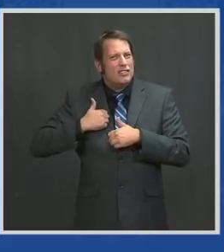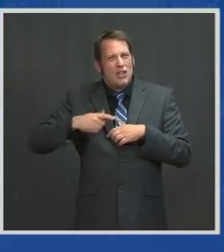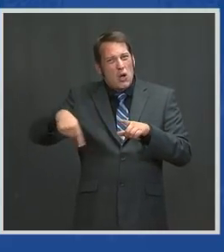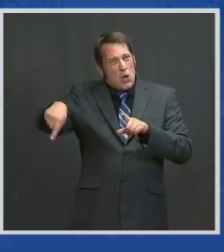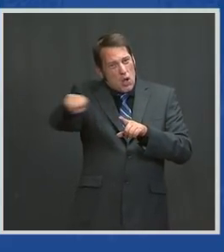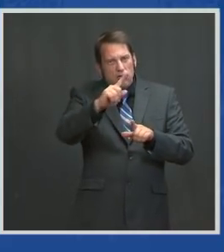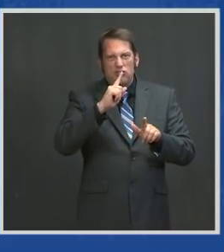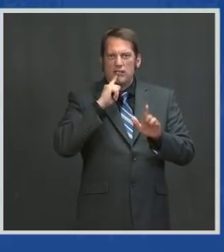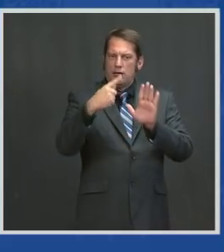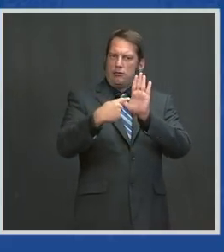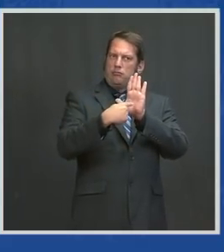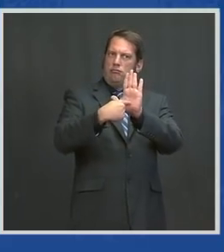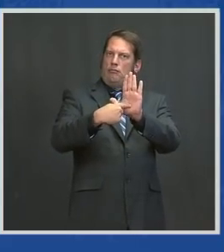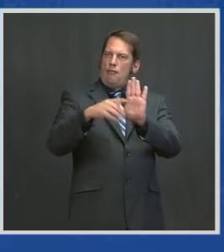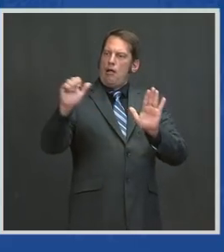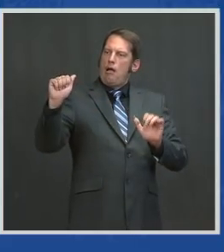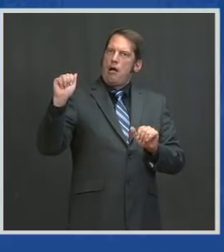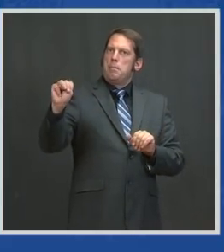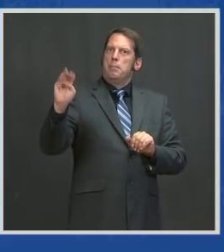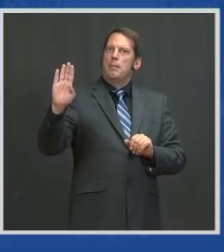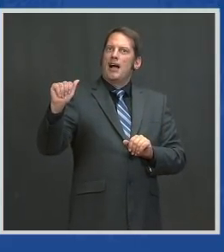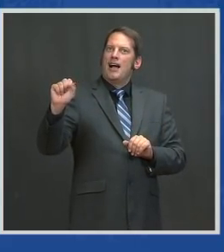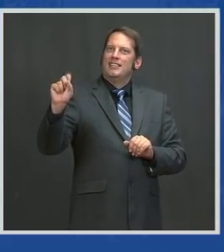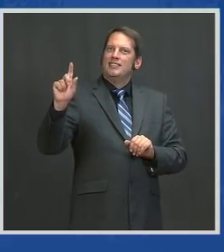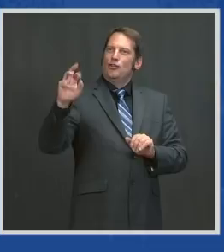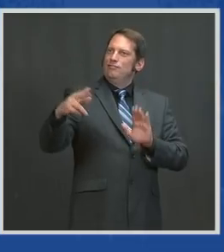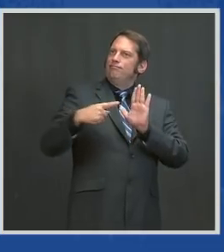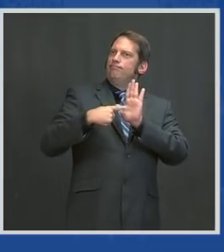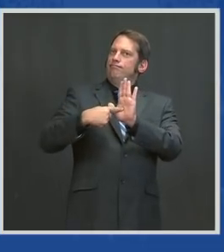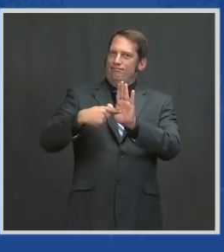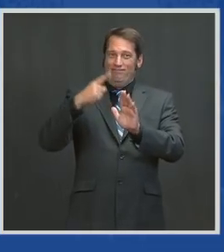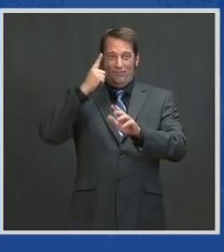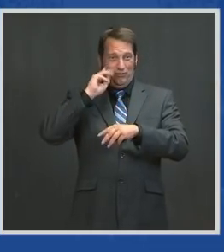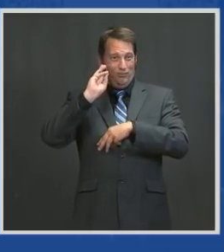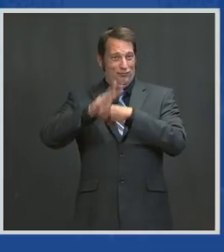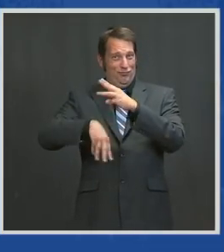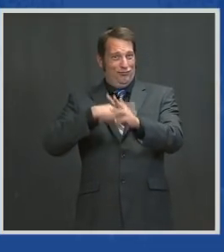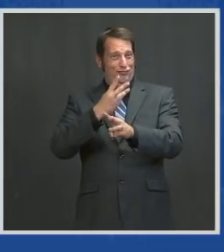And thank you for representing us with dignity and pride.